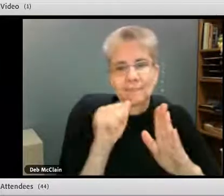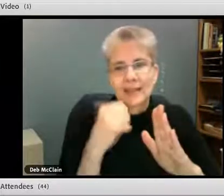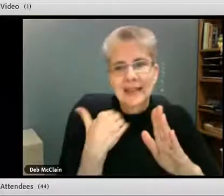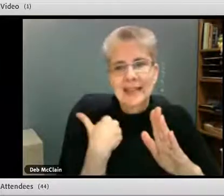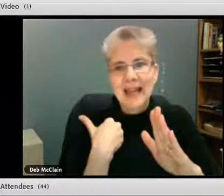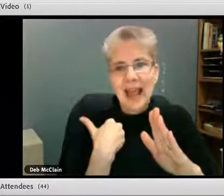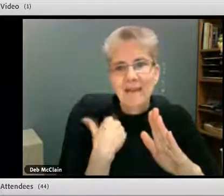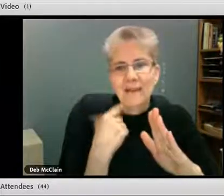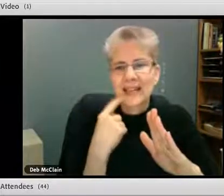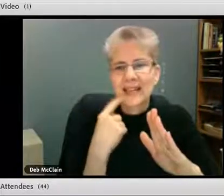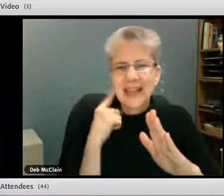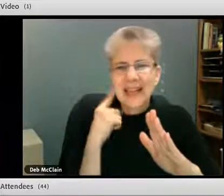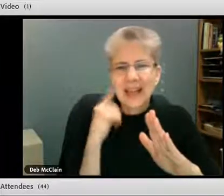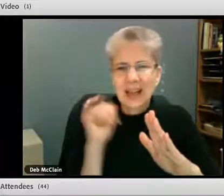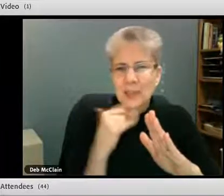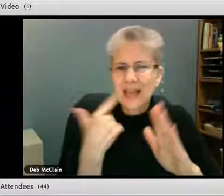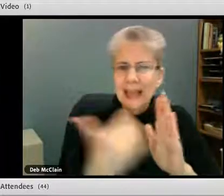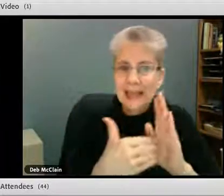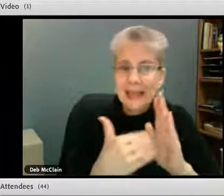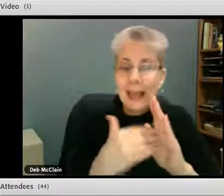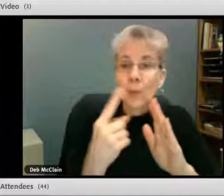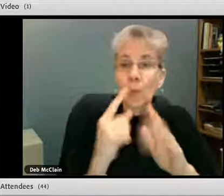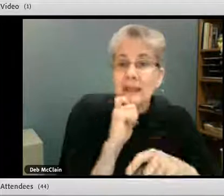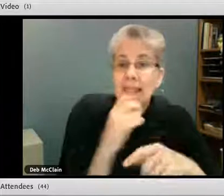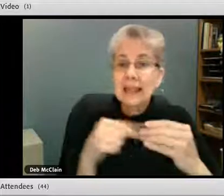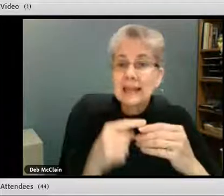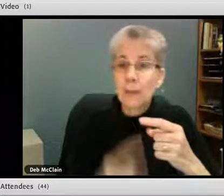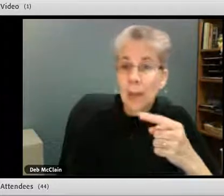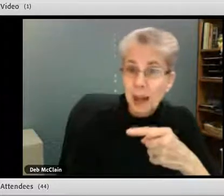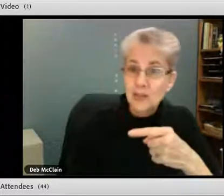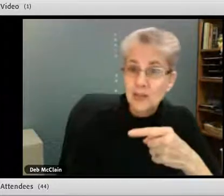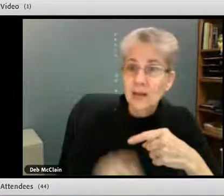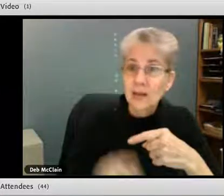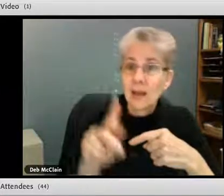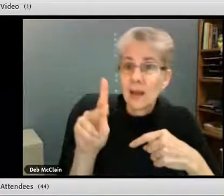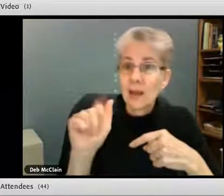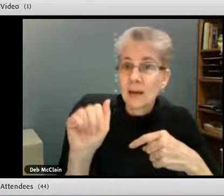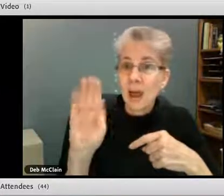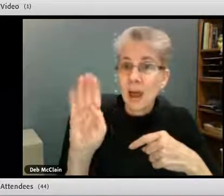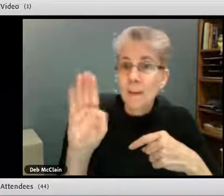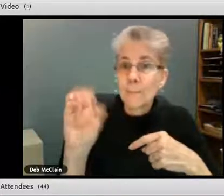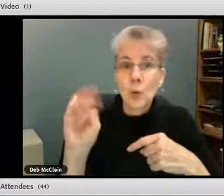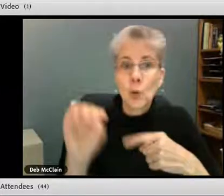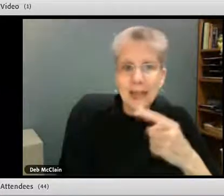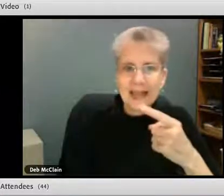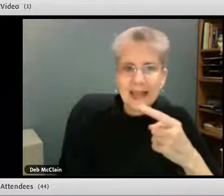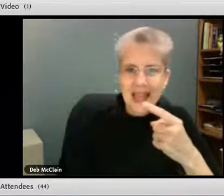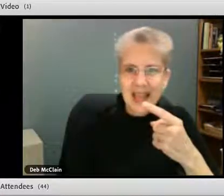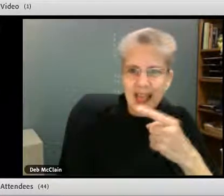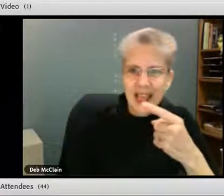One of the neat things about Kaboom is this search. First of all, orientation, which some of them have,